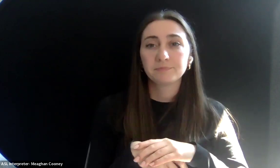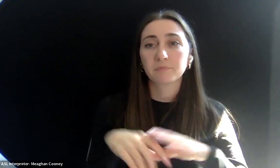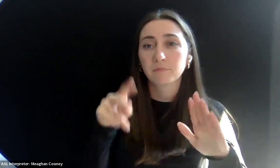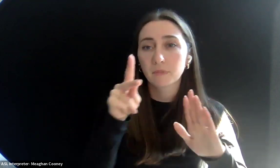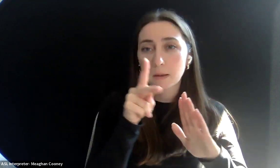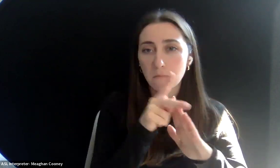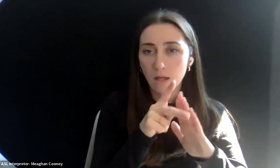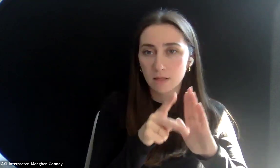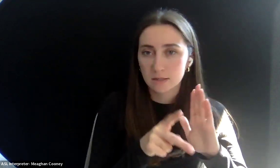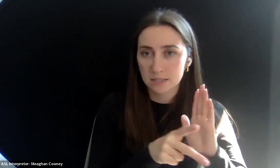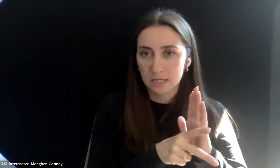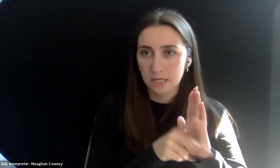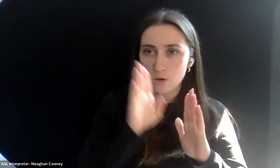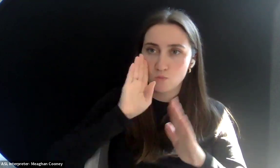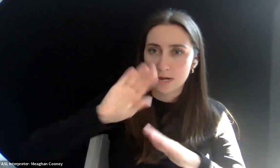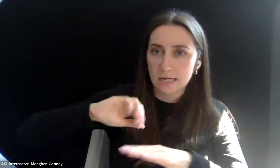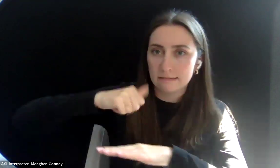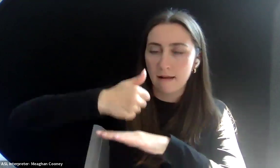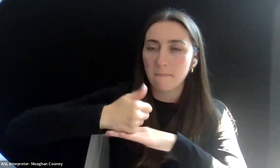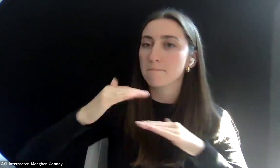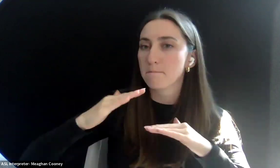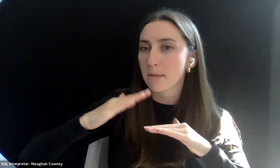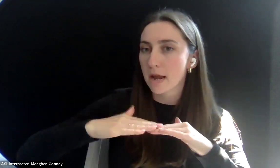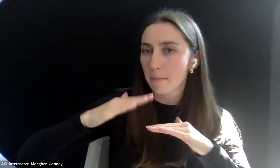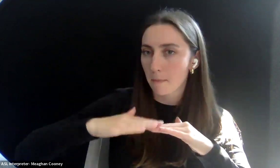minimum requirements as to climate assessment.